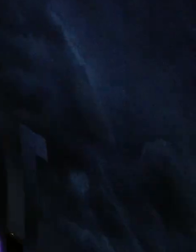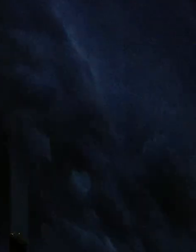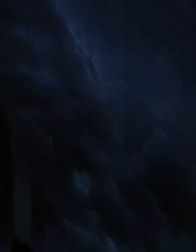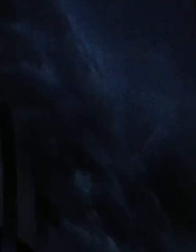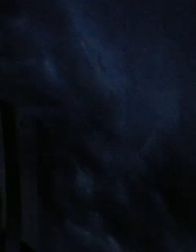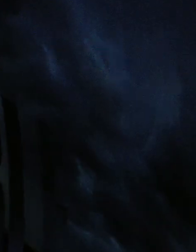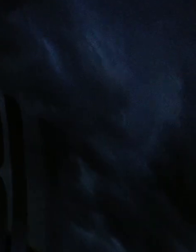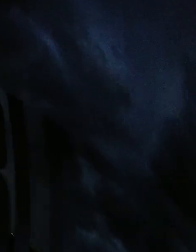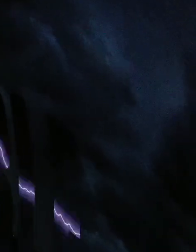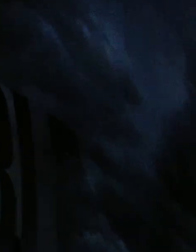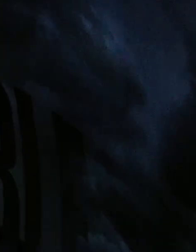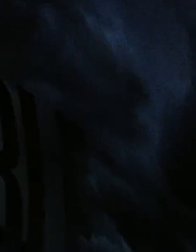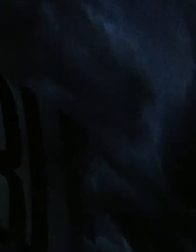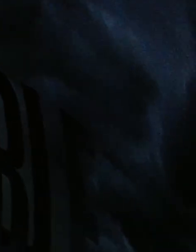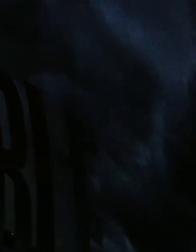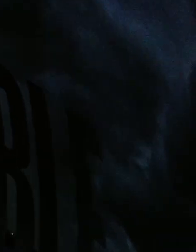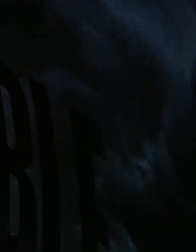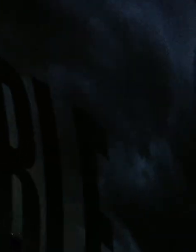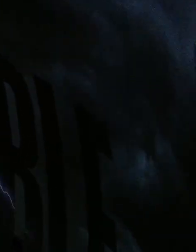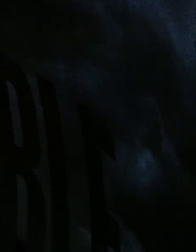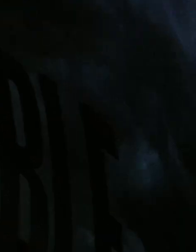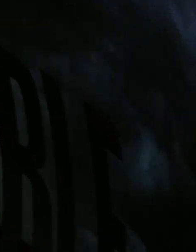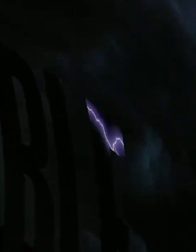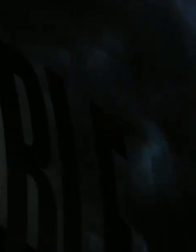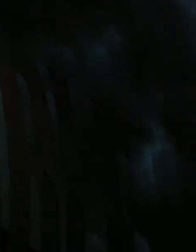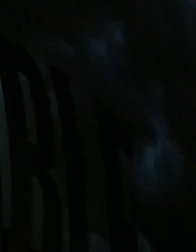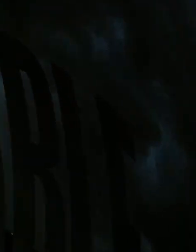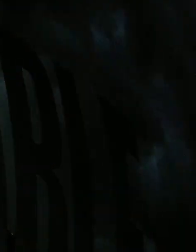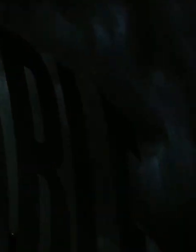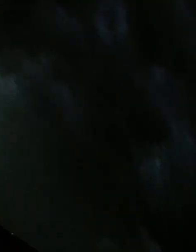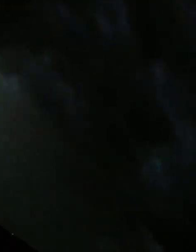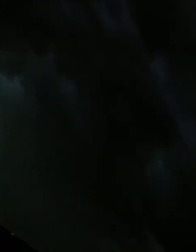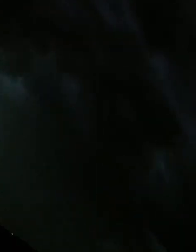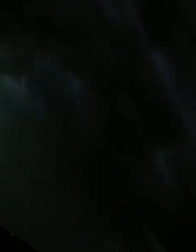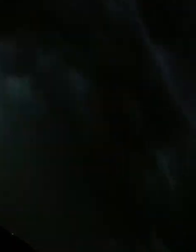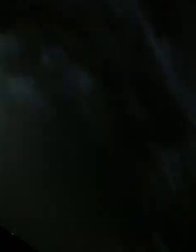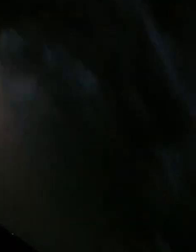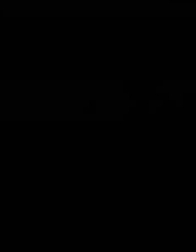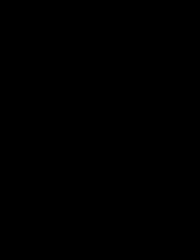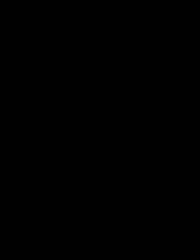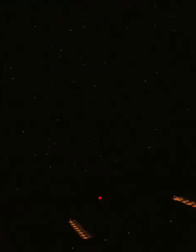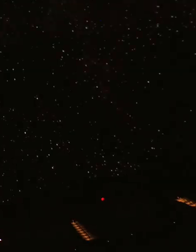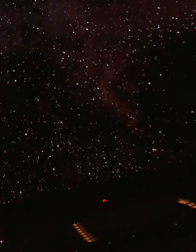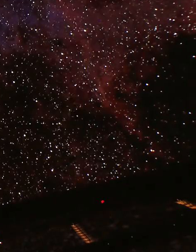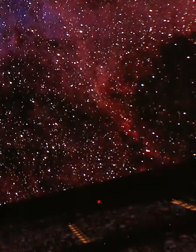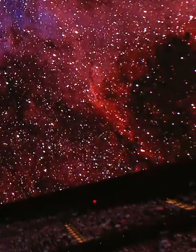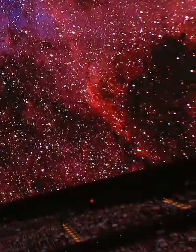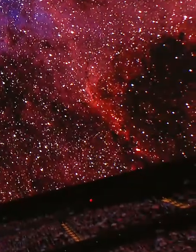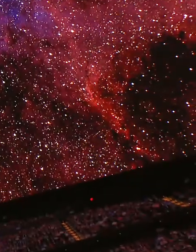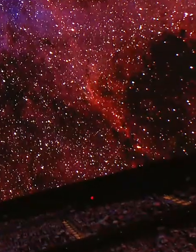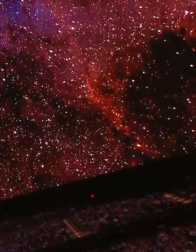that not only changes the world, but shapes the future.